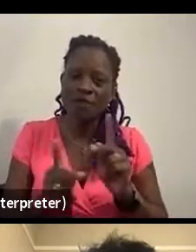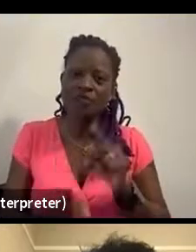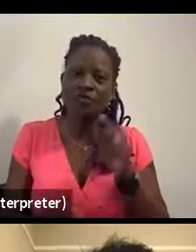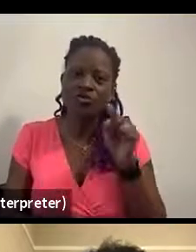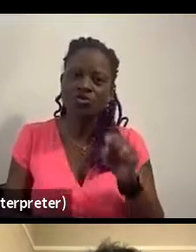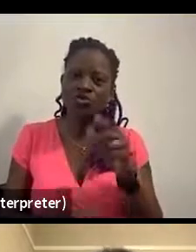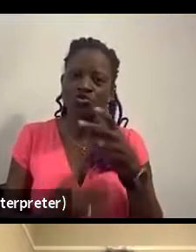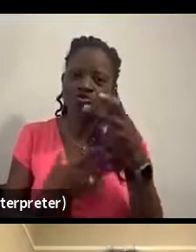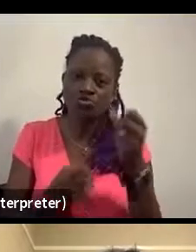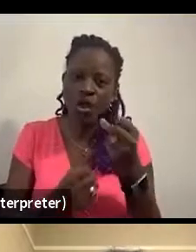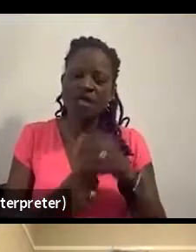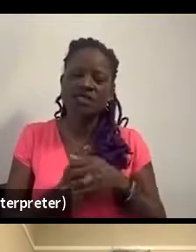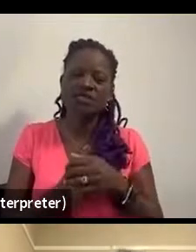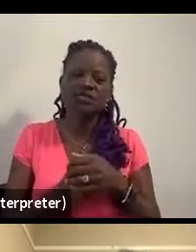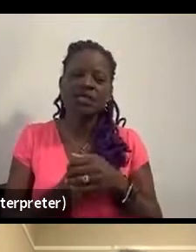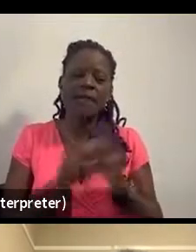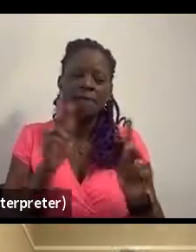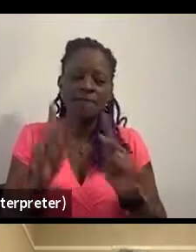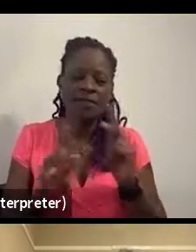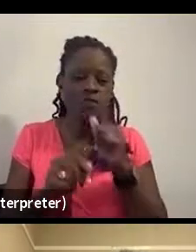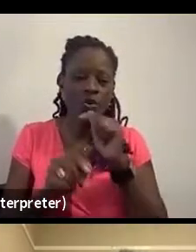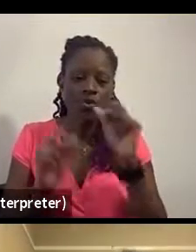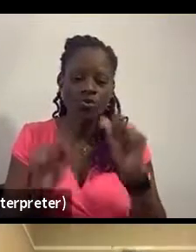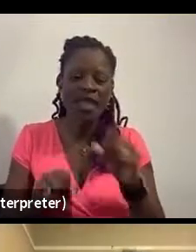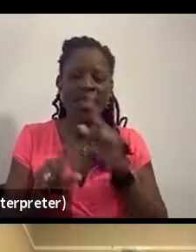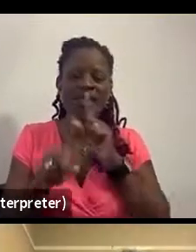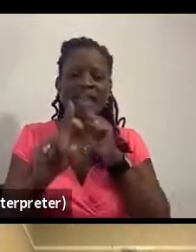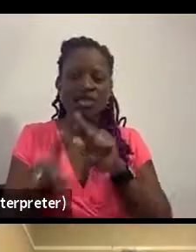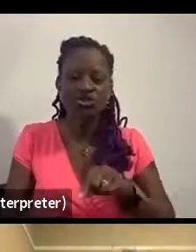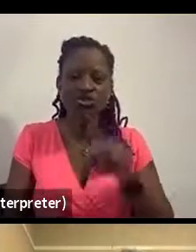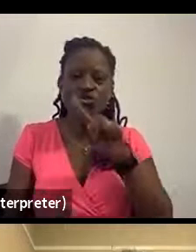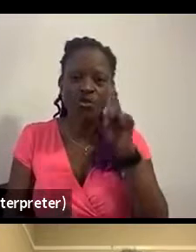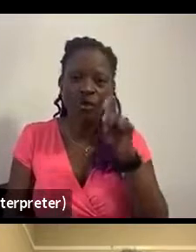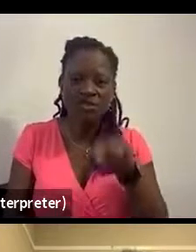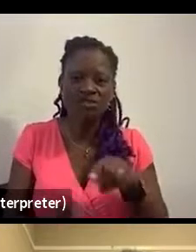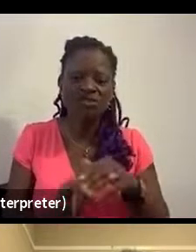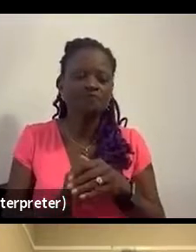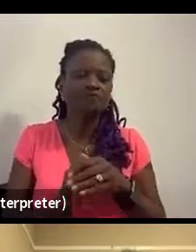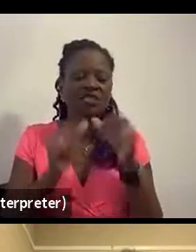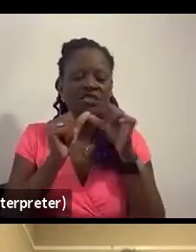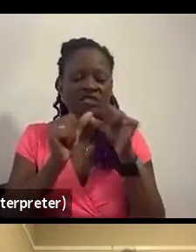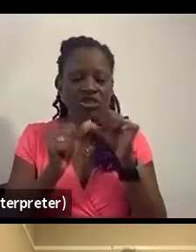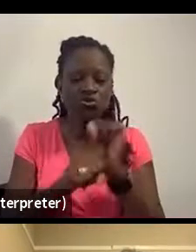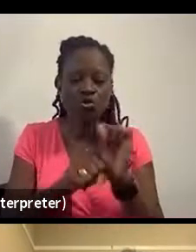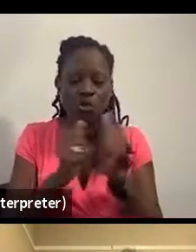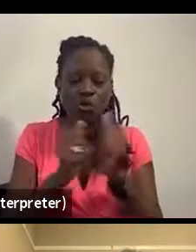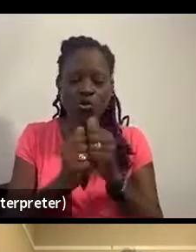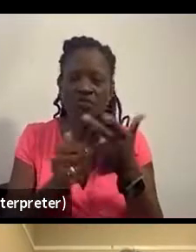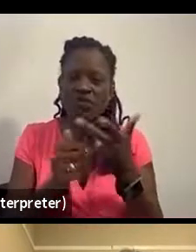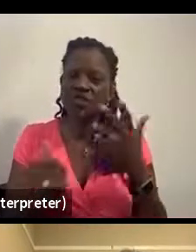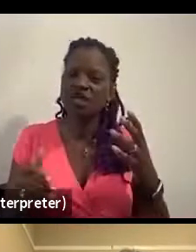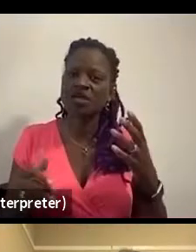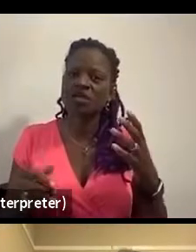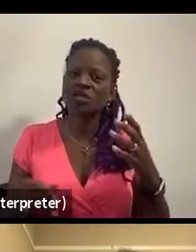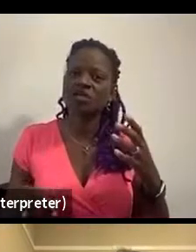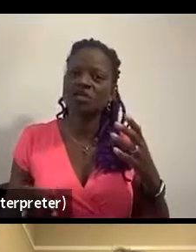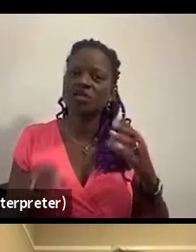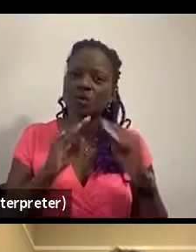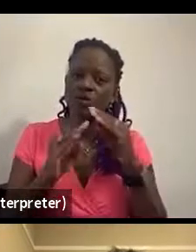could answer their questions and alleviate their concerns. And so continuing to work with community is definitely key.